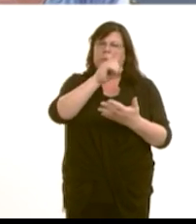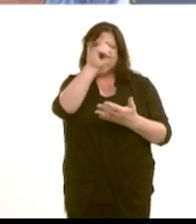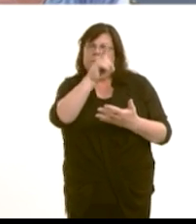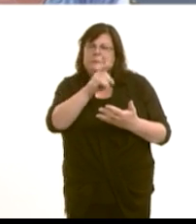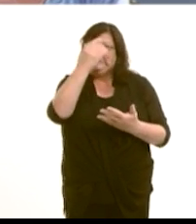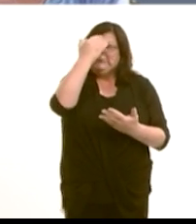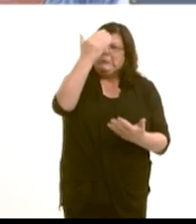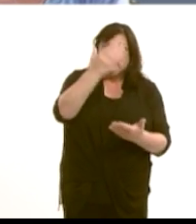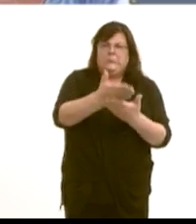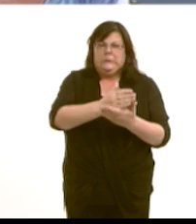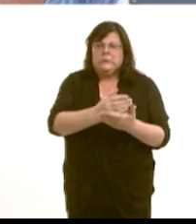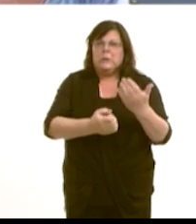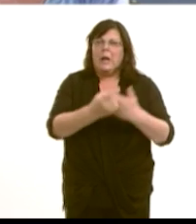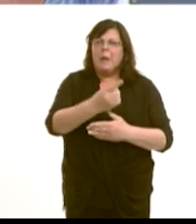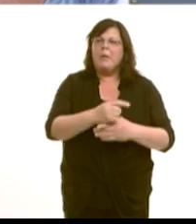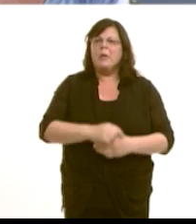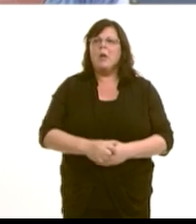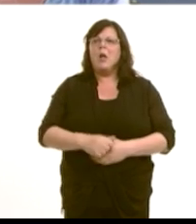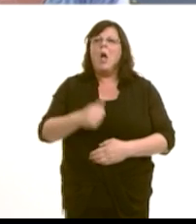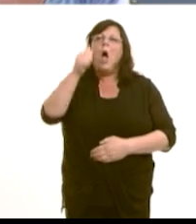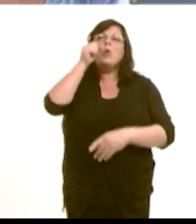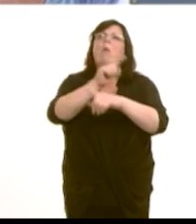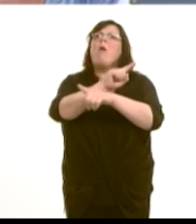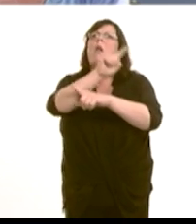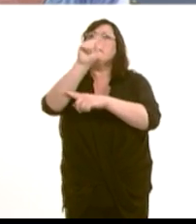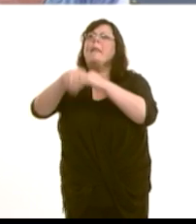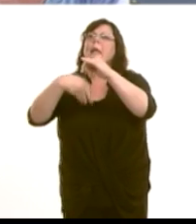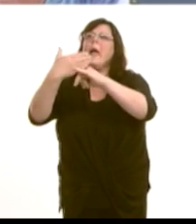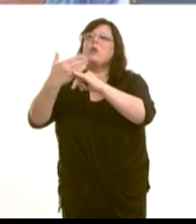Now, I hope that you can cover this more comprehensively in the urgent question later on, but we need